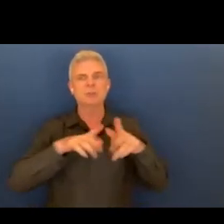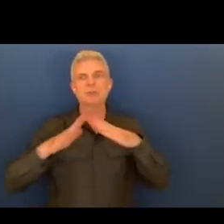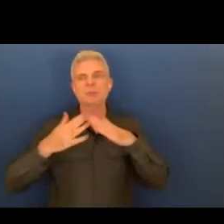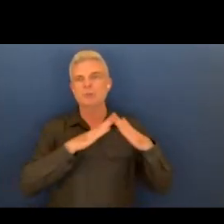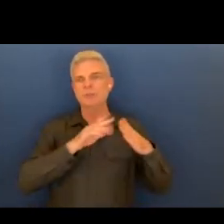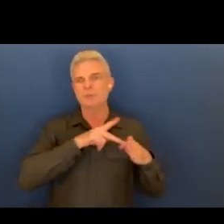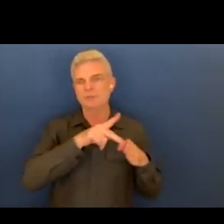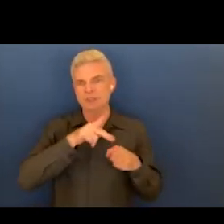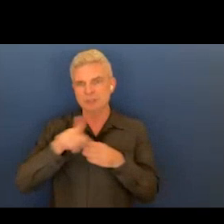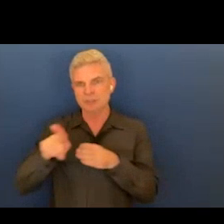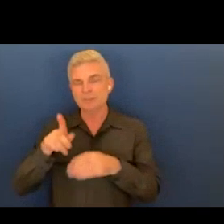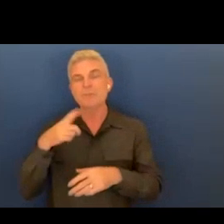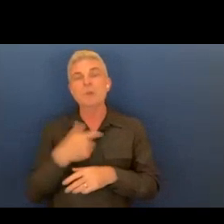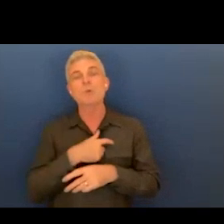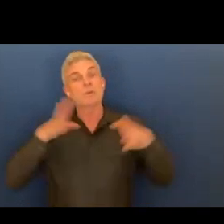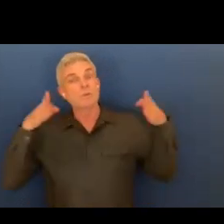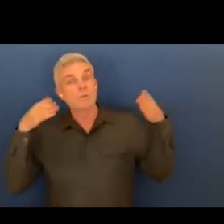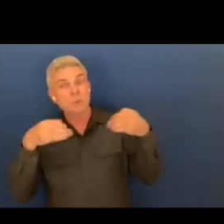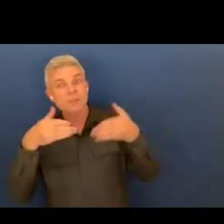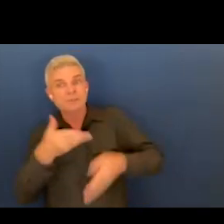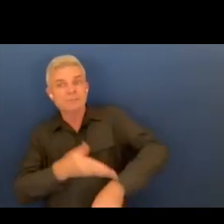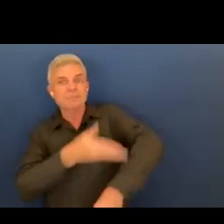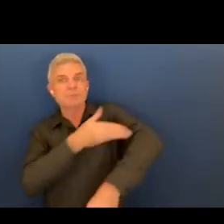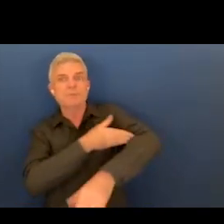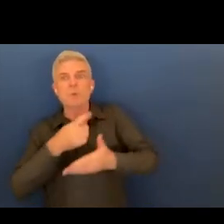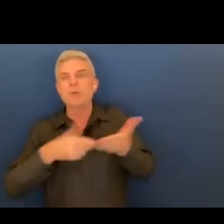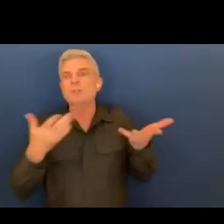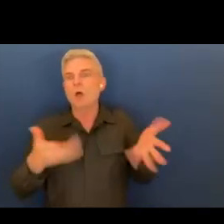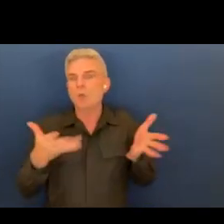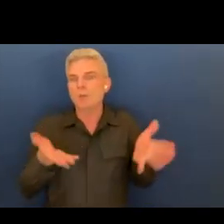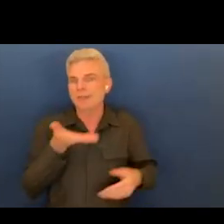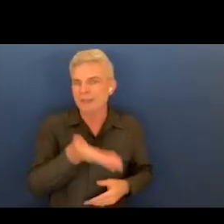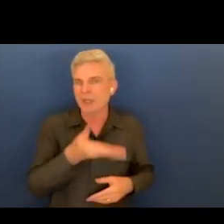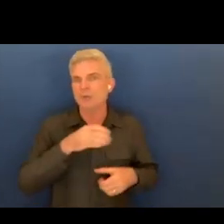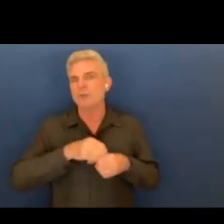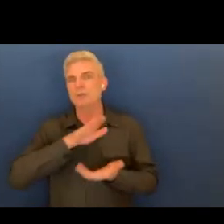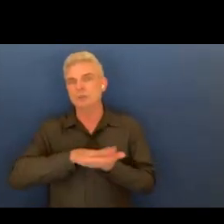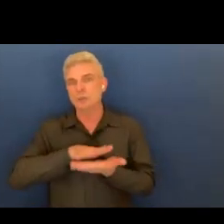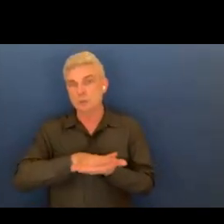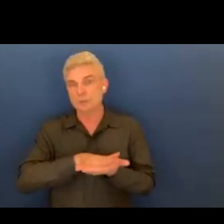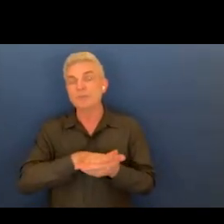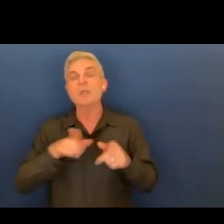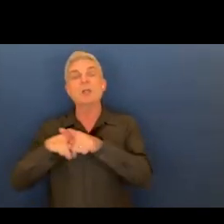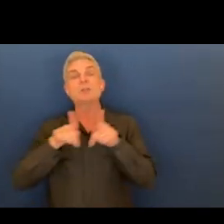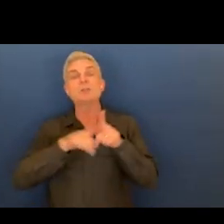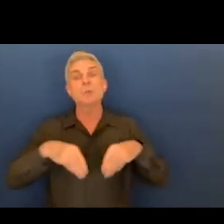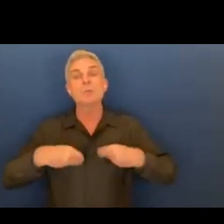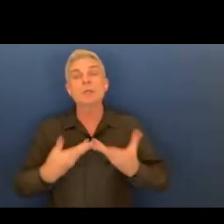We focus on enhancing what’s already in schools, as well as bringing more training to school